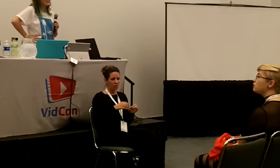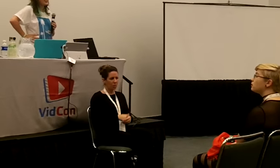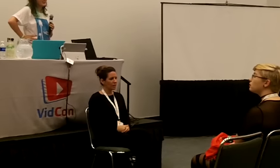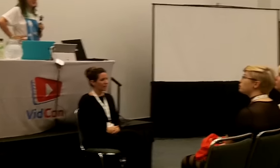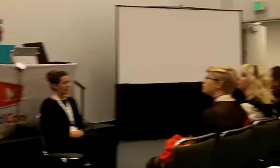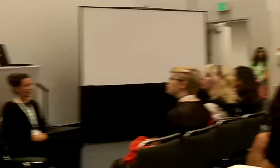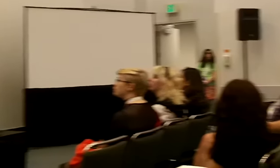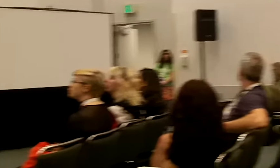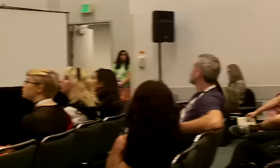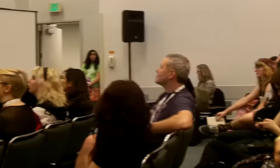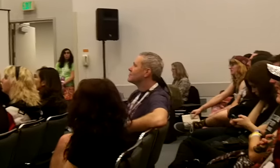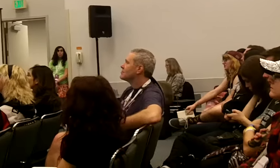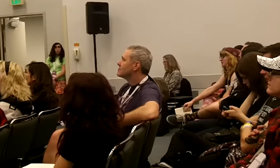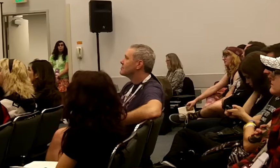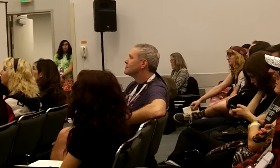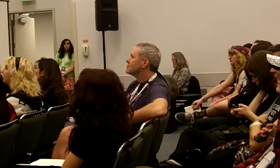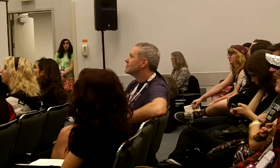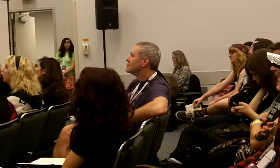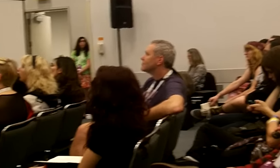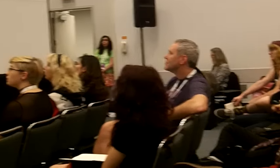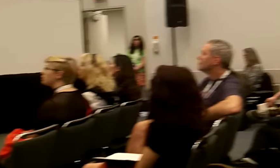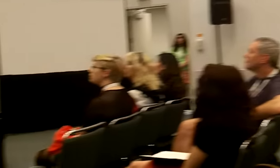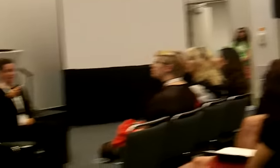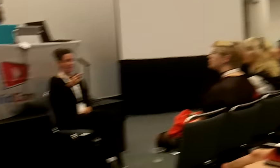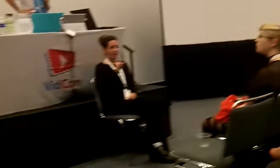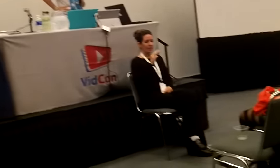Like Good Mythical Morning and RocketJump.